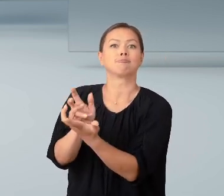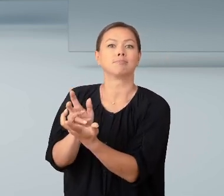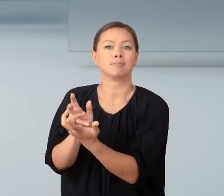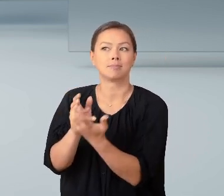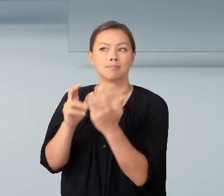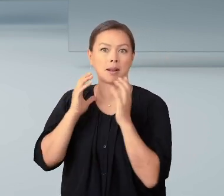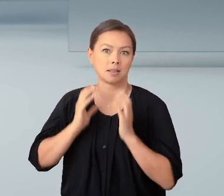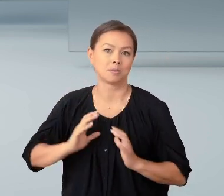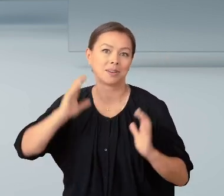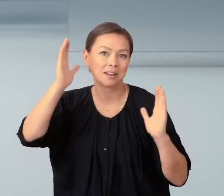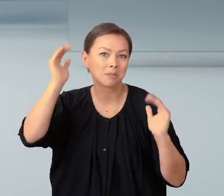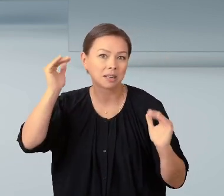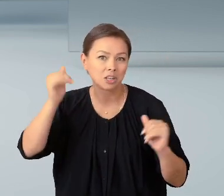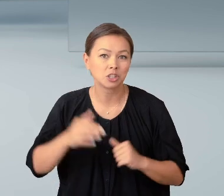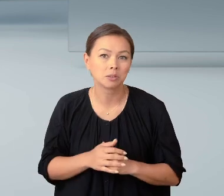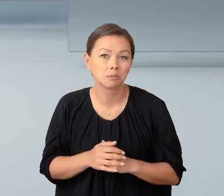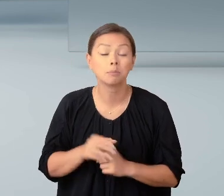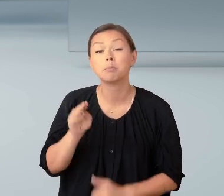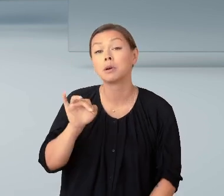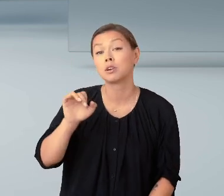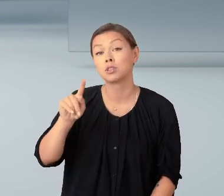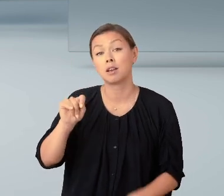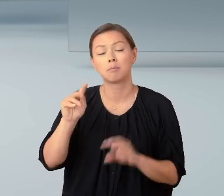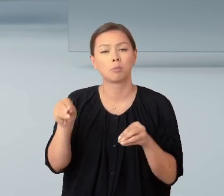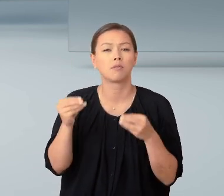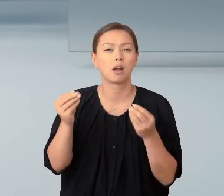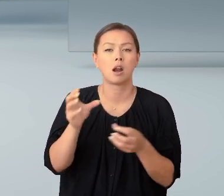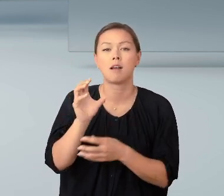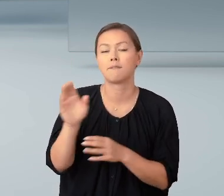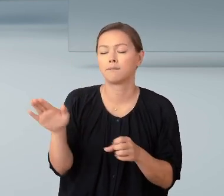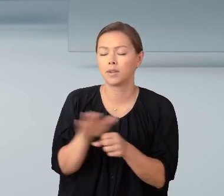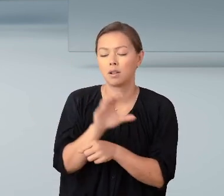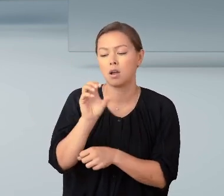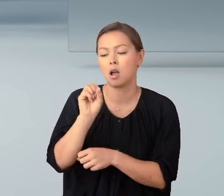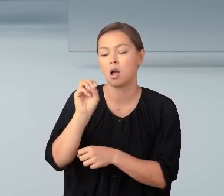Microsoft has enabled full omnichannel communication for customers, allowing